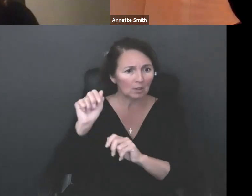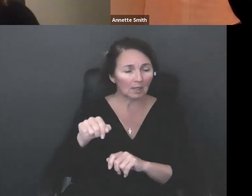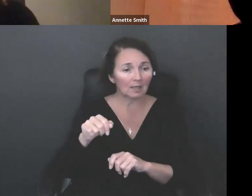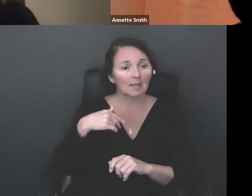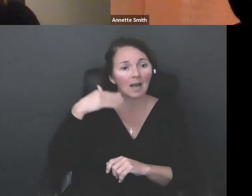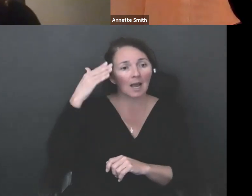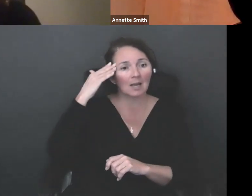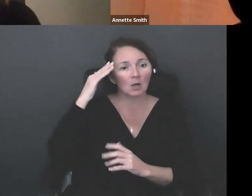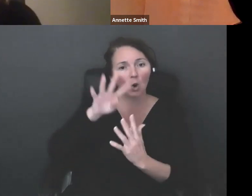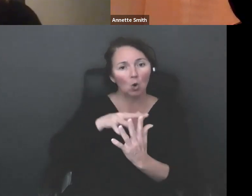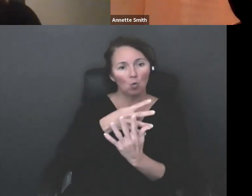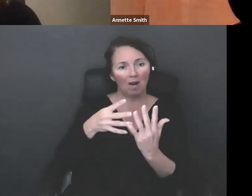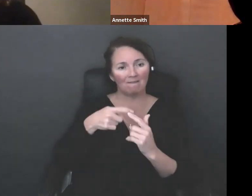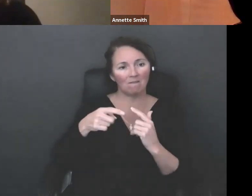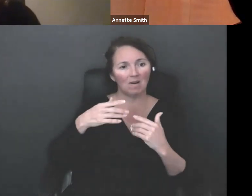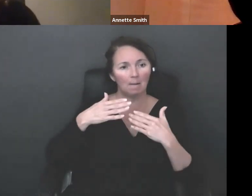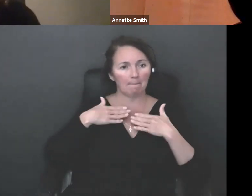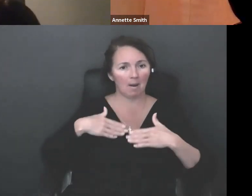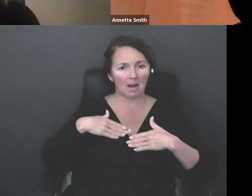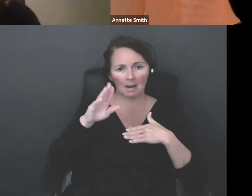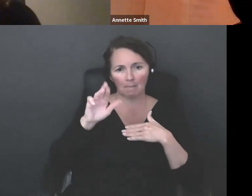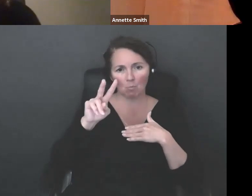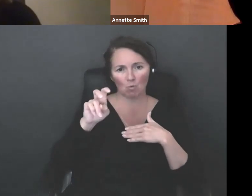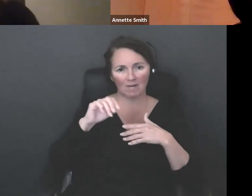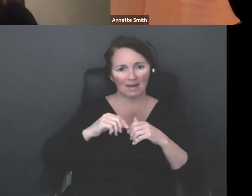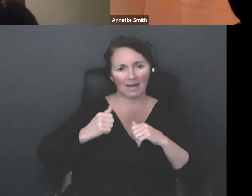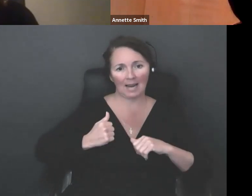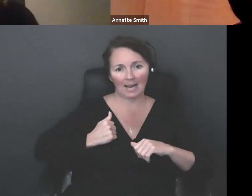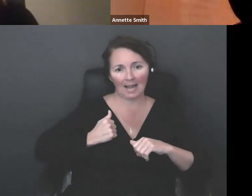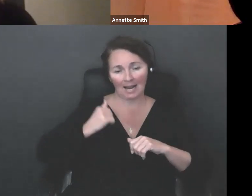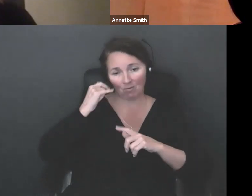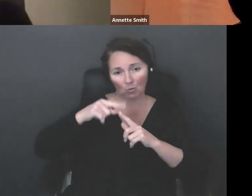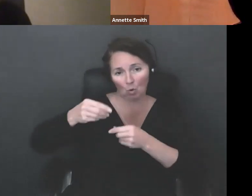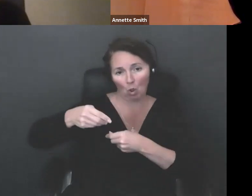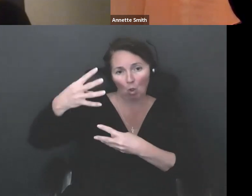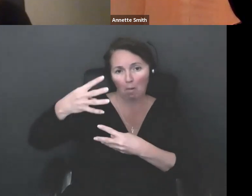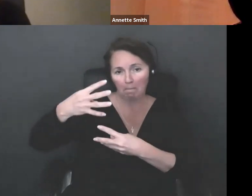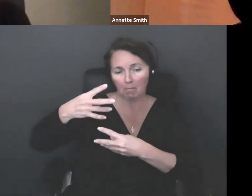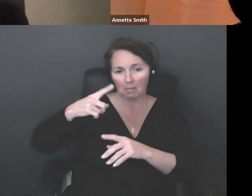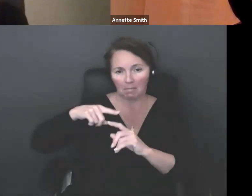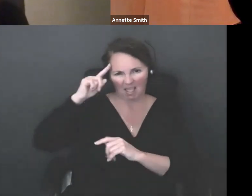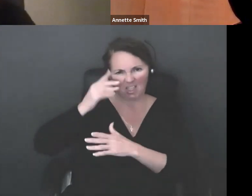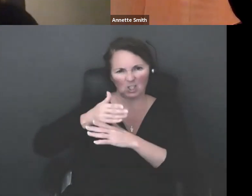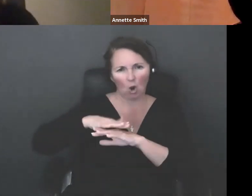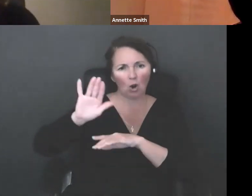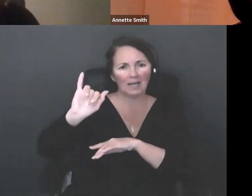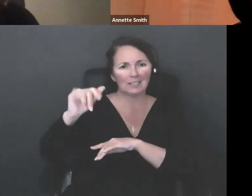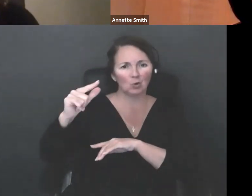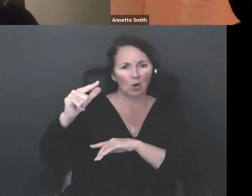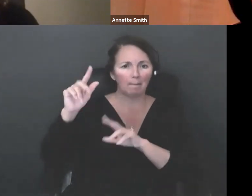whoever could put that on the website. And that can just be on the website. I know that graphics specifically is